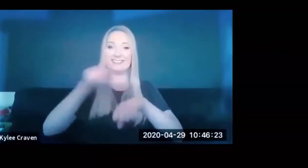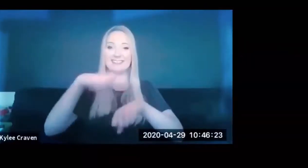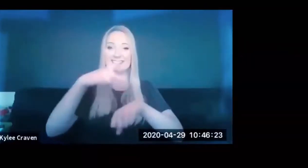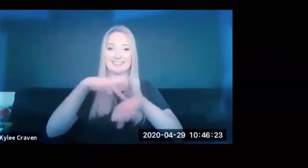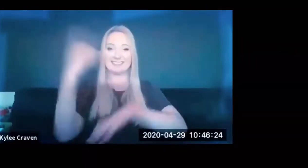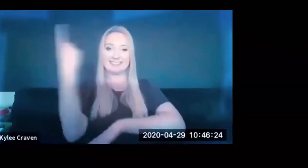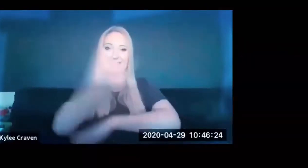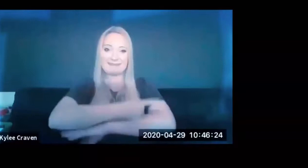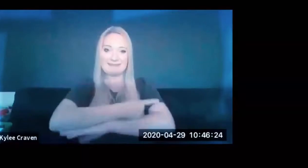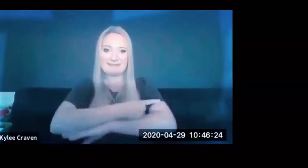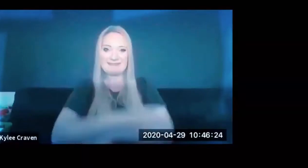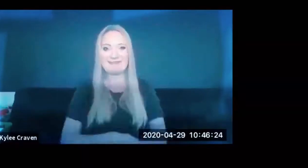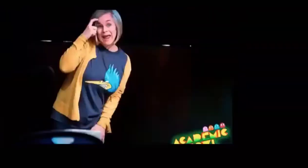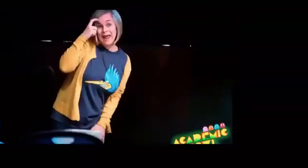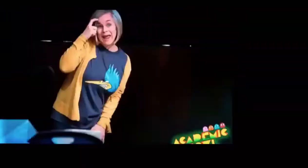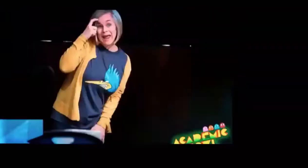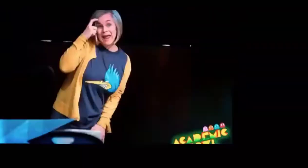Happy National Principal's Day!